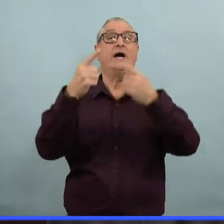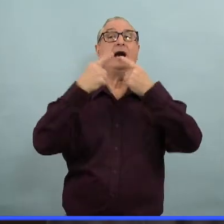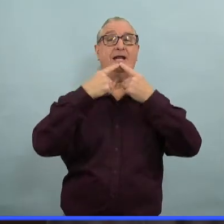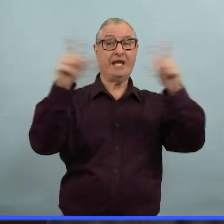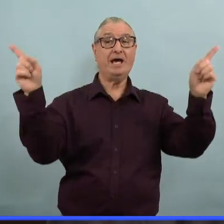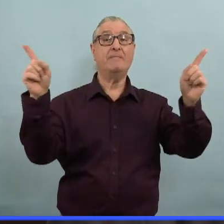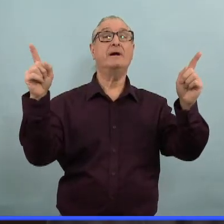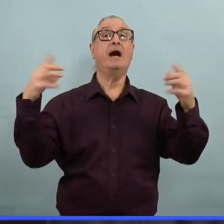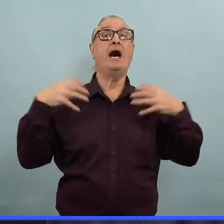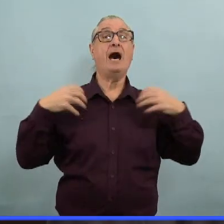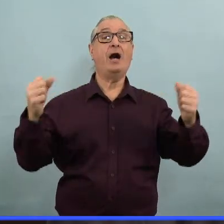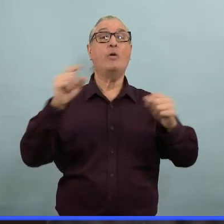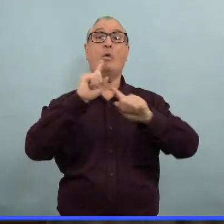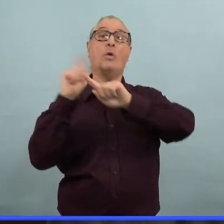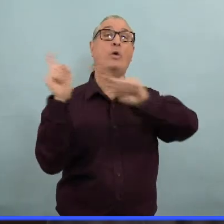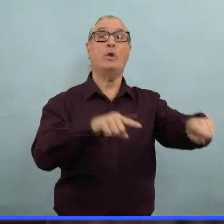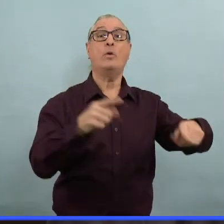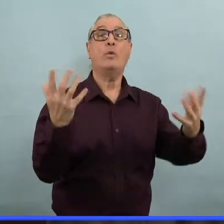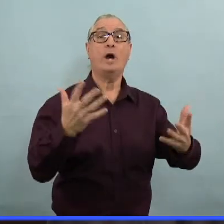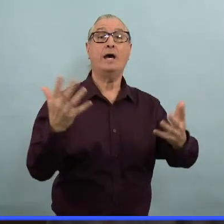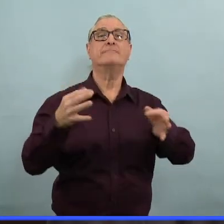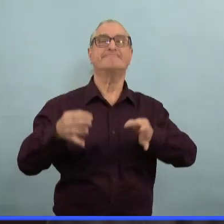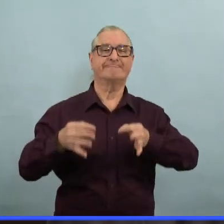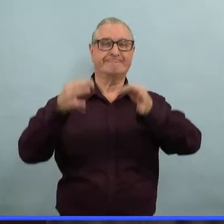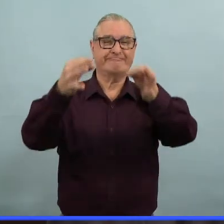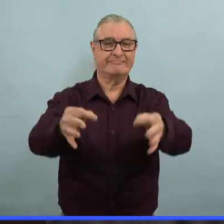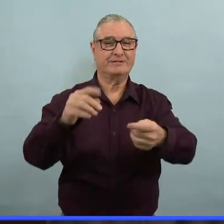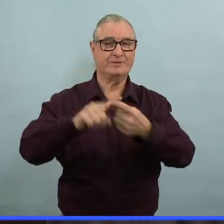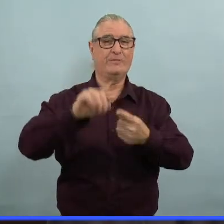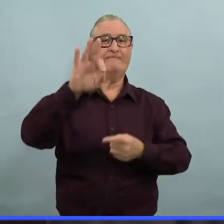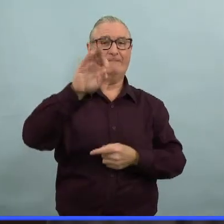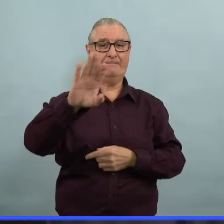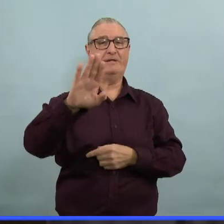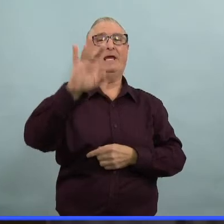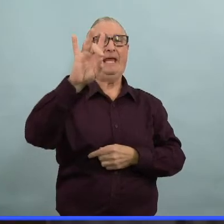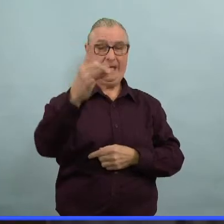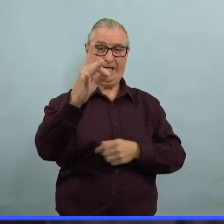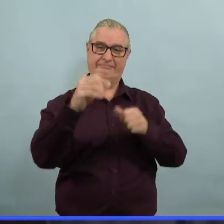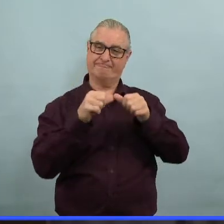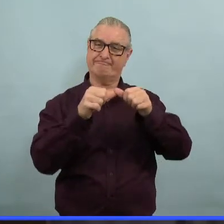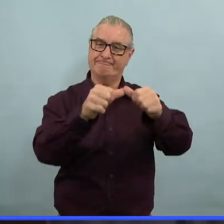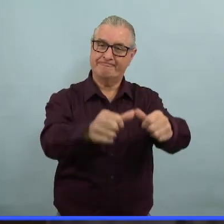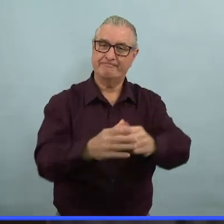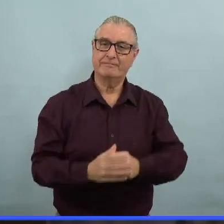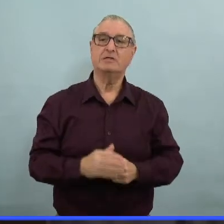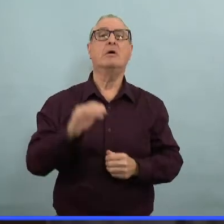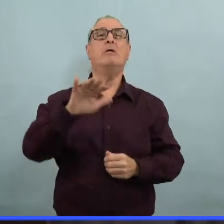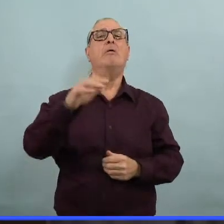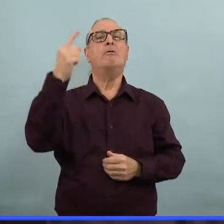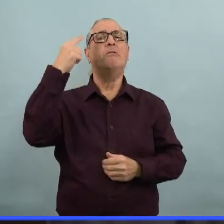additional time to confirm the trend and the covet 19 data and its impact on the health care system